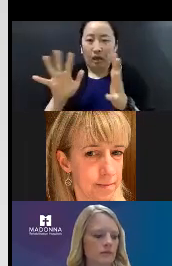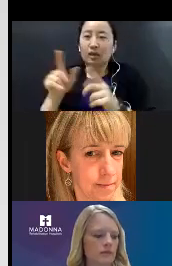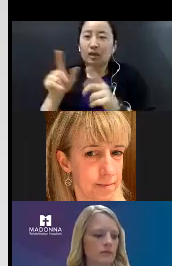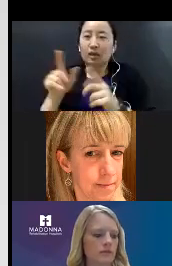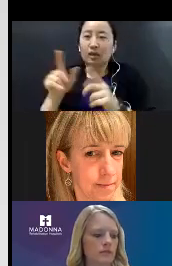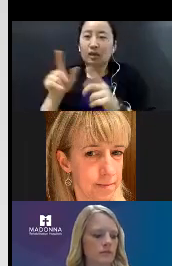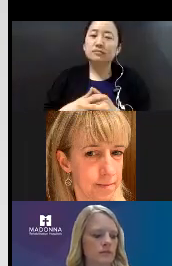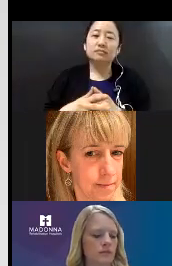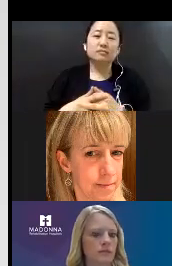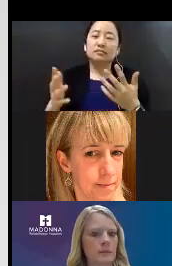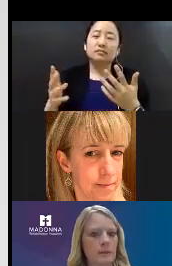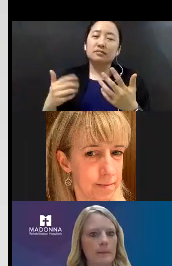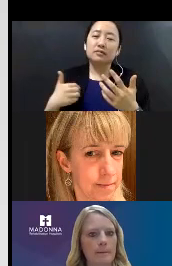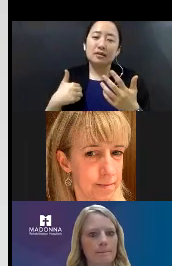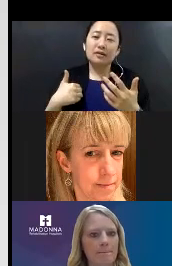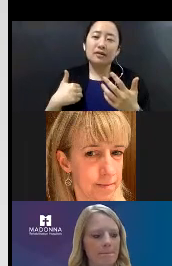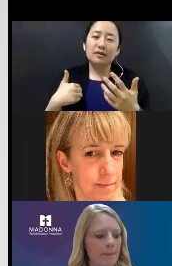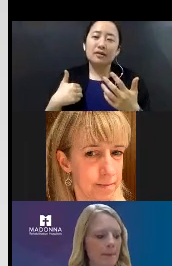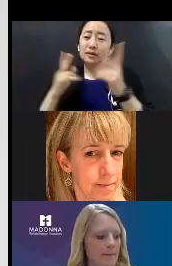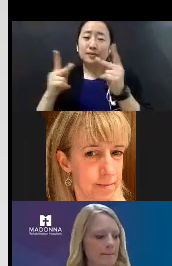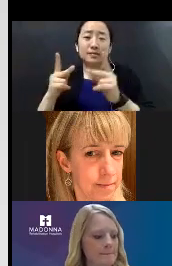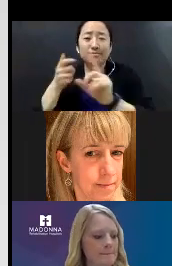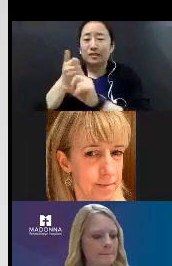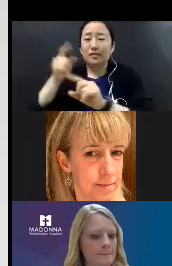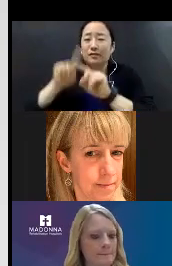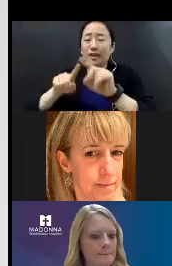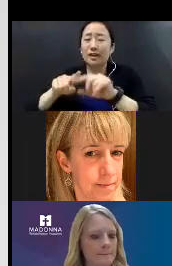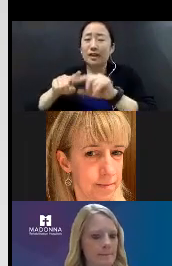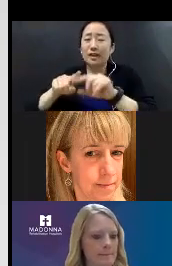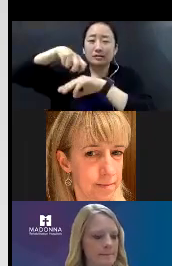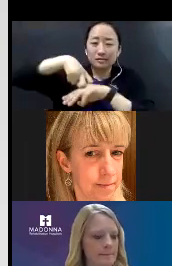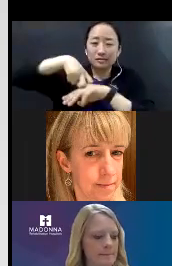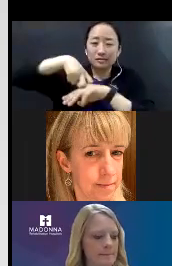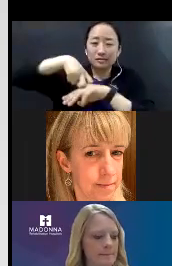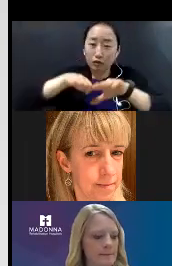WE HAD FOLKS THAT CAN'T GET DOWN TO THE FLOOR OFTEN OR THEY CAN'T GET DOWN TO MEASURE A STEP